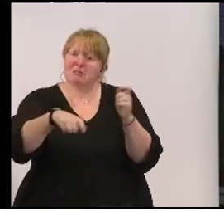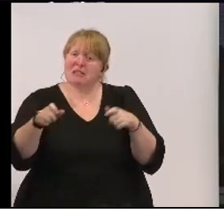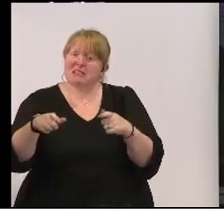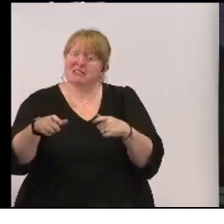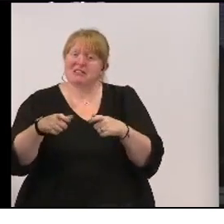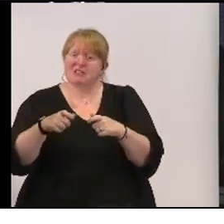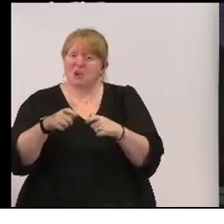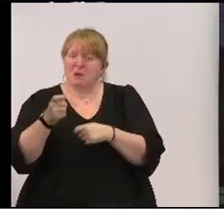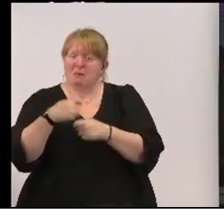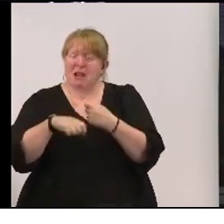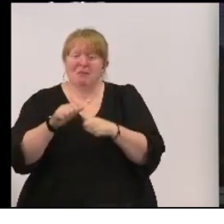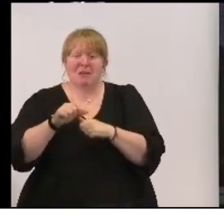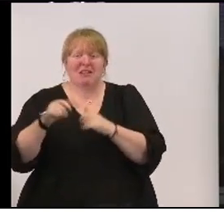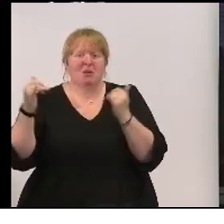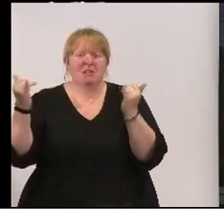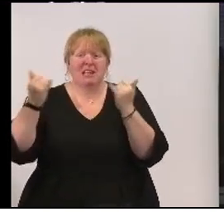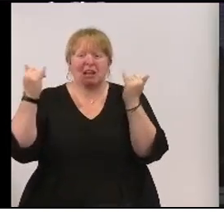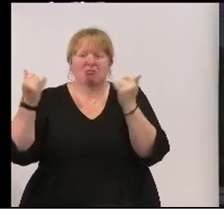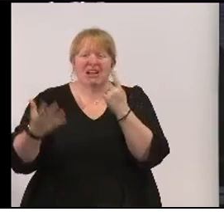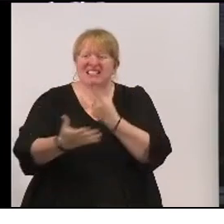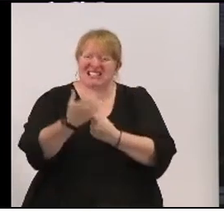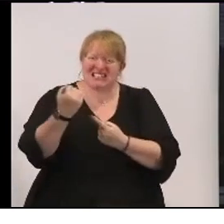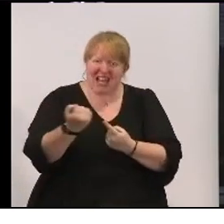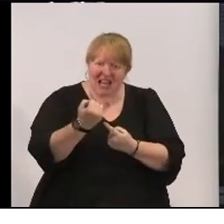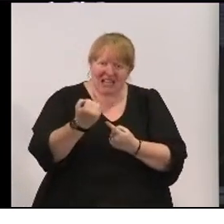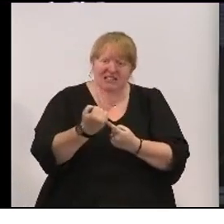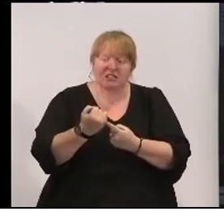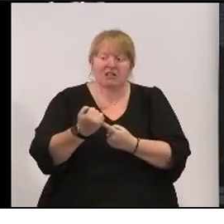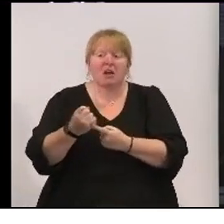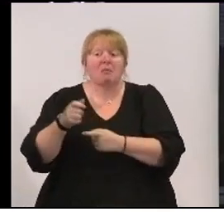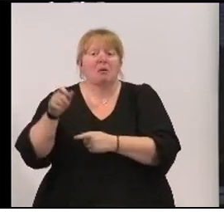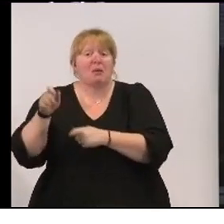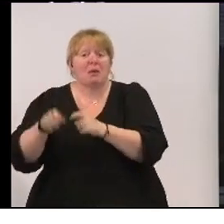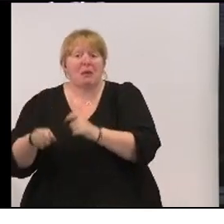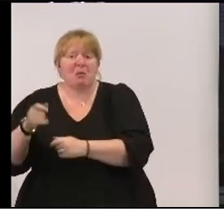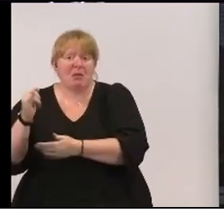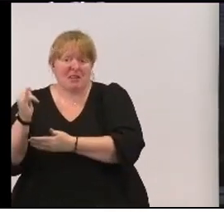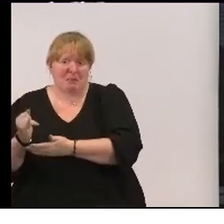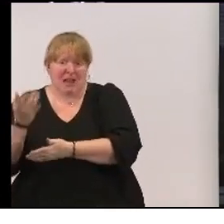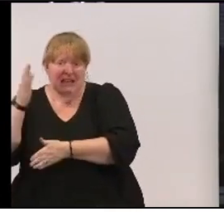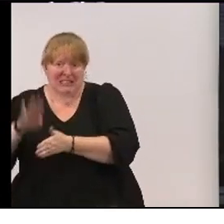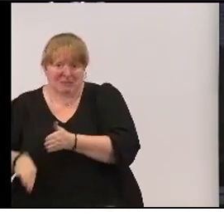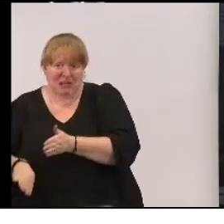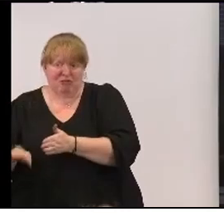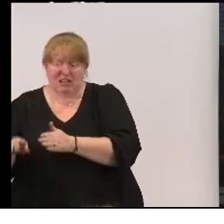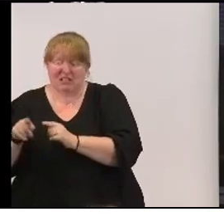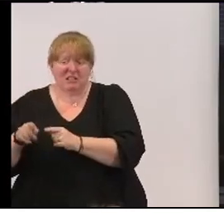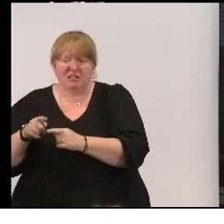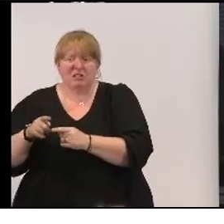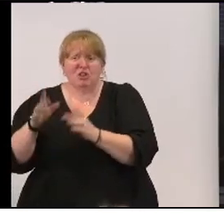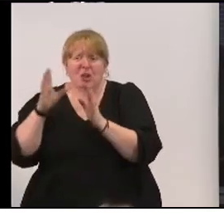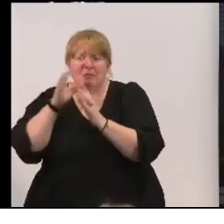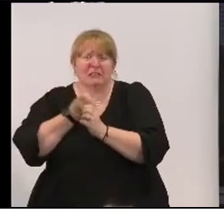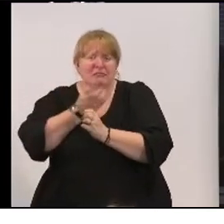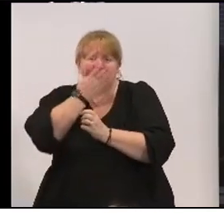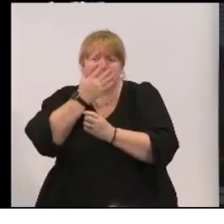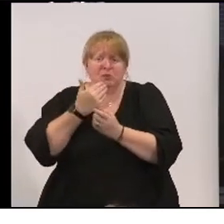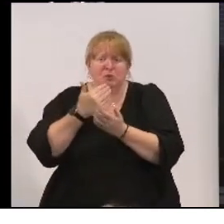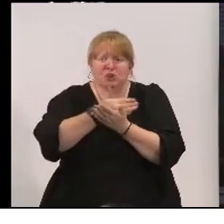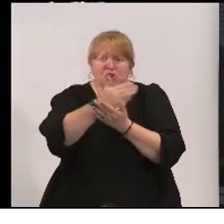you know, celebrate that success with the people that had the bad experience. So don't be shy of sharing those bad experiences. I would say. Michelle?